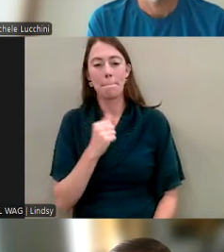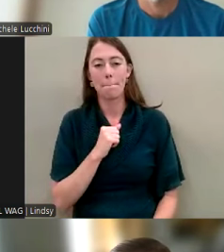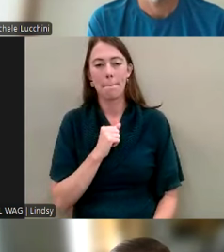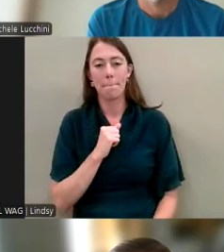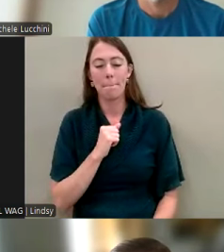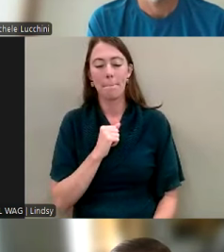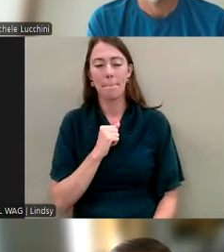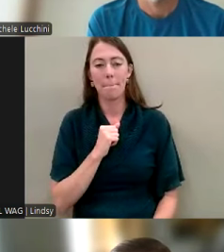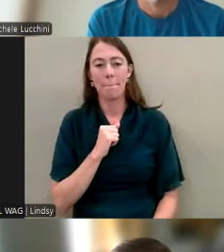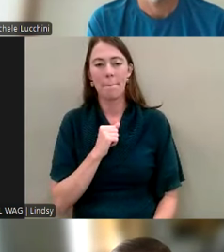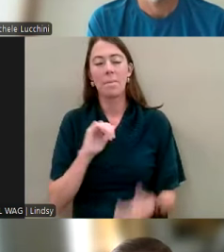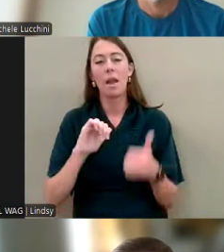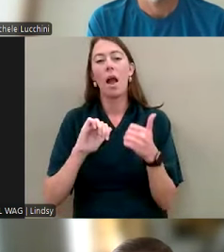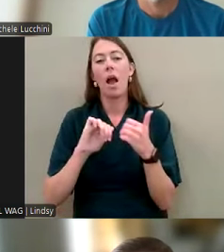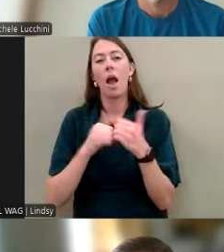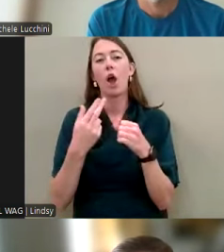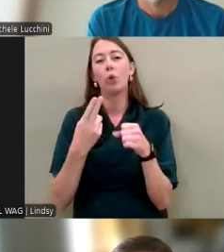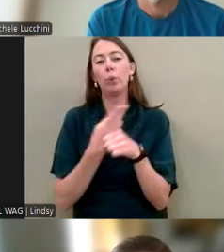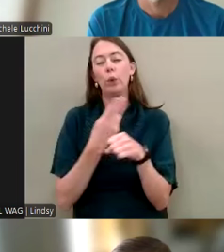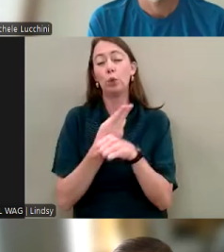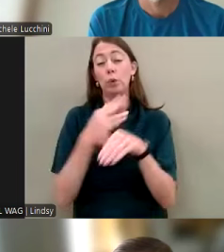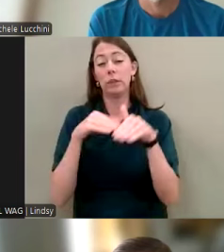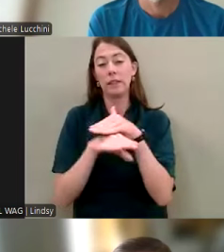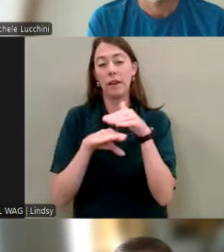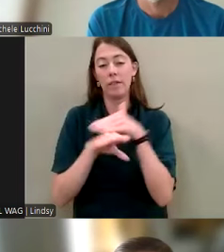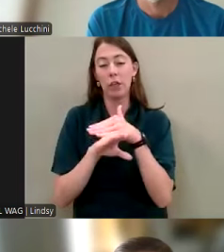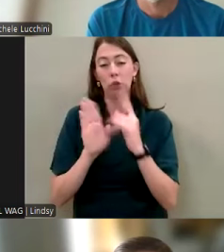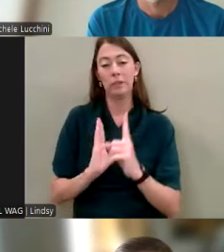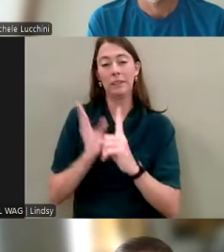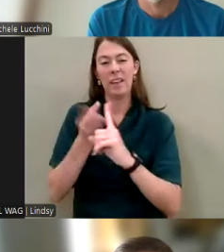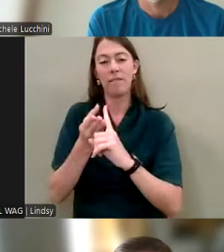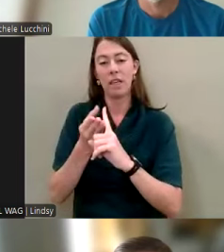leverage accessibility to convince stakeholders to prioritize these